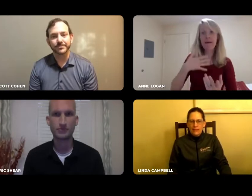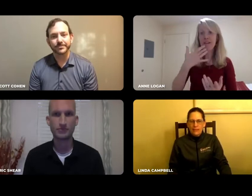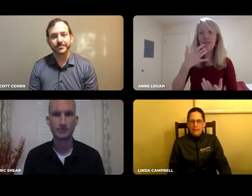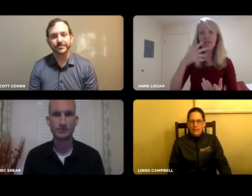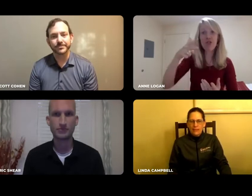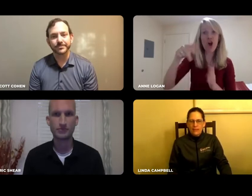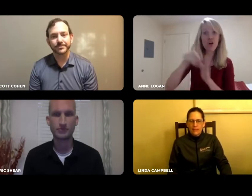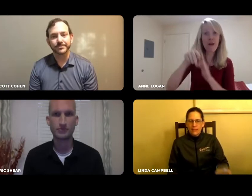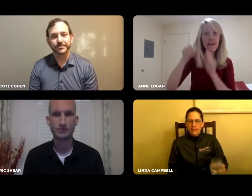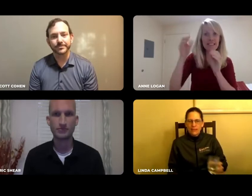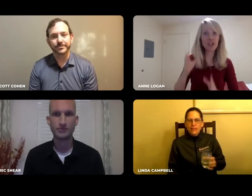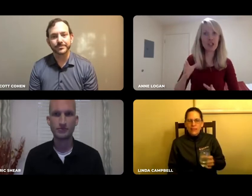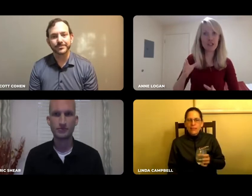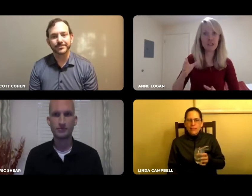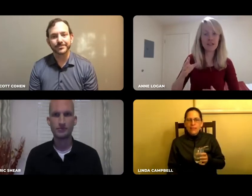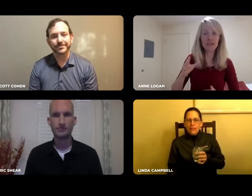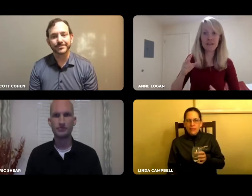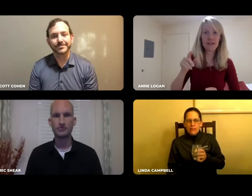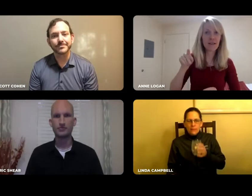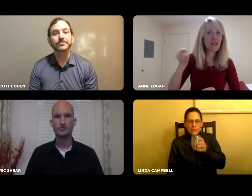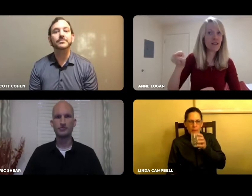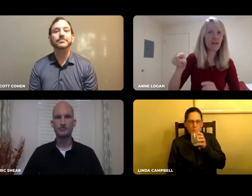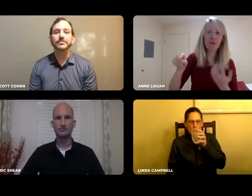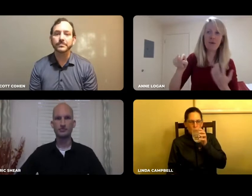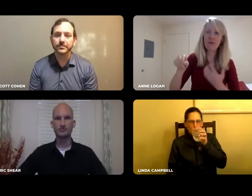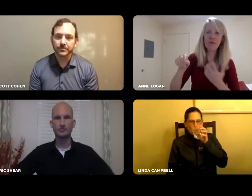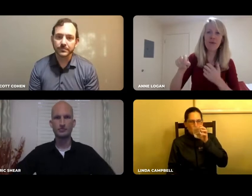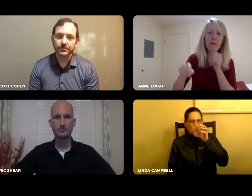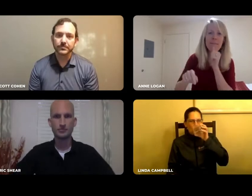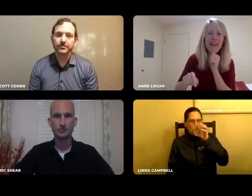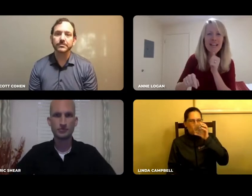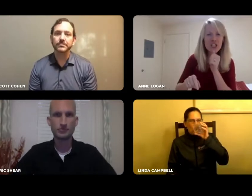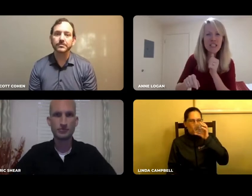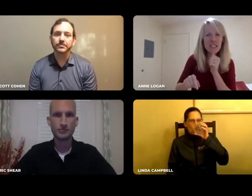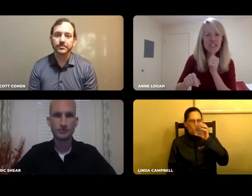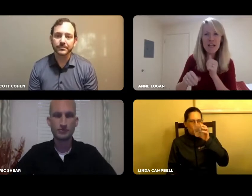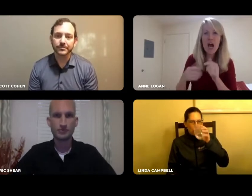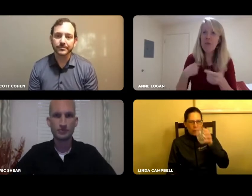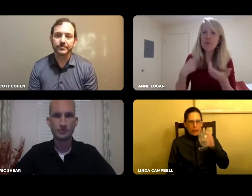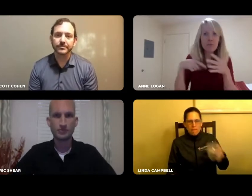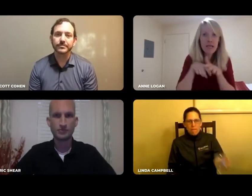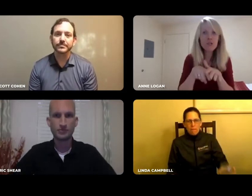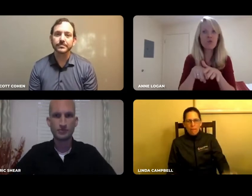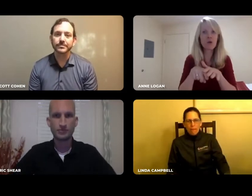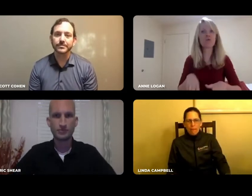Also my 3rd grade teacher was very patient.